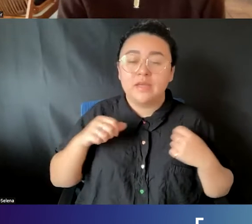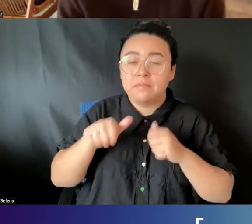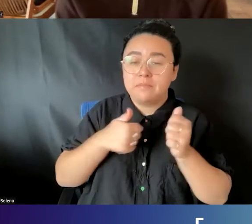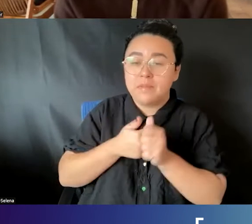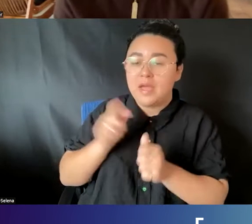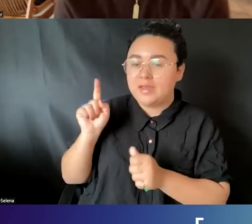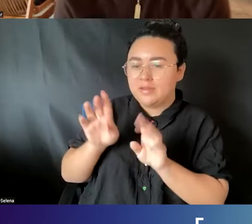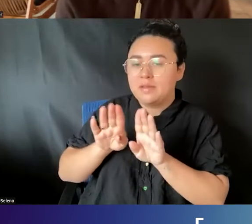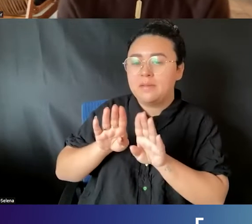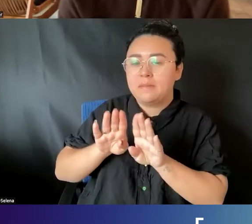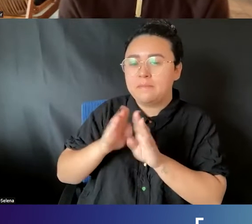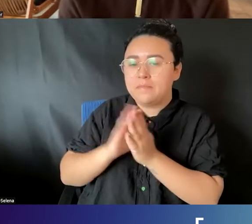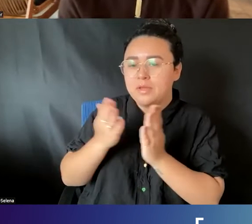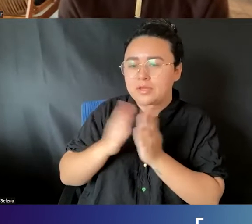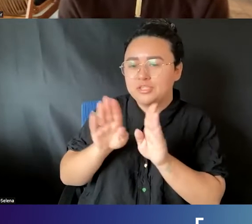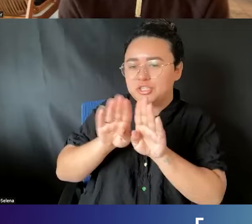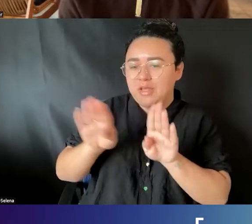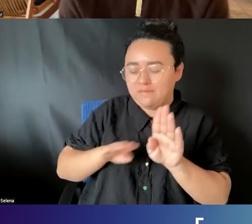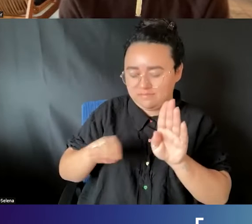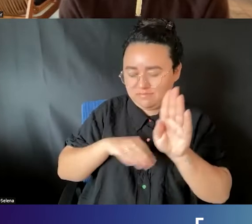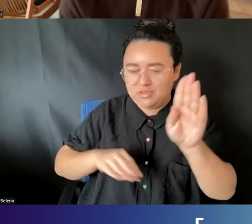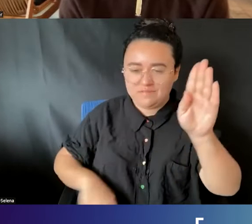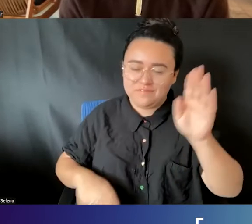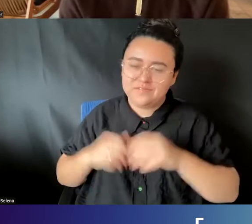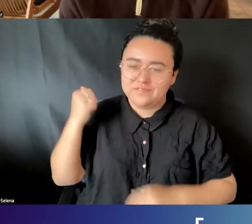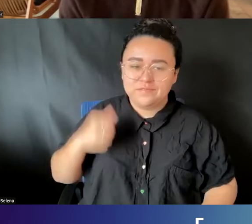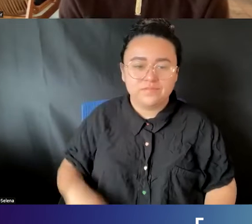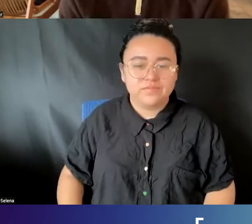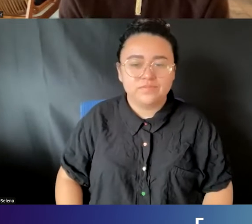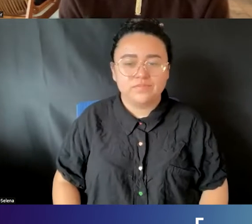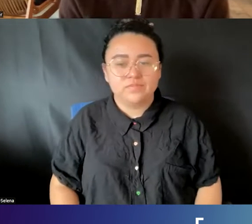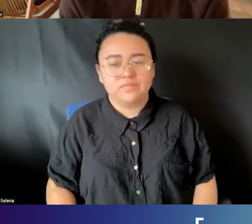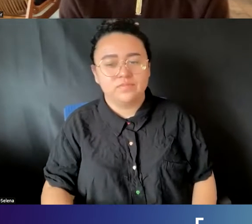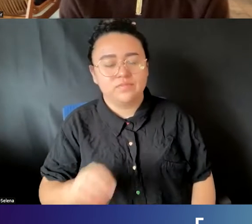Thank you so much, Emma and Stephen. So I will. Sorry I skipped over my audio description.